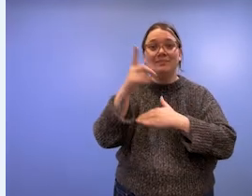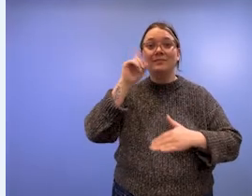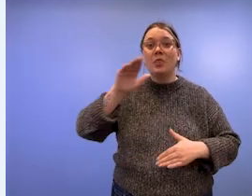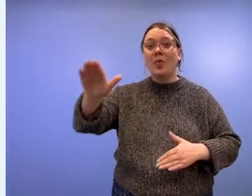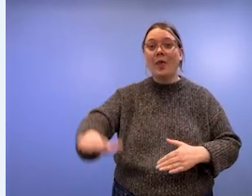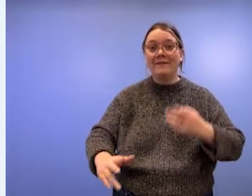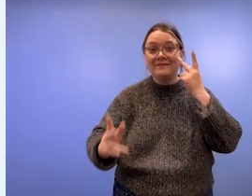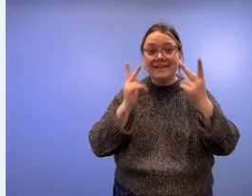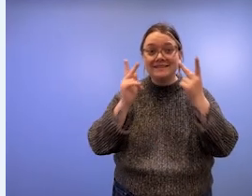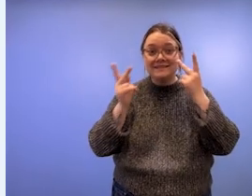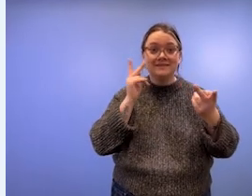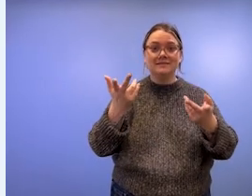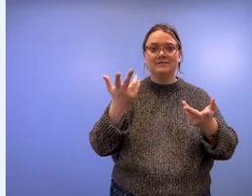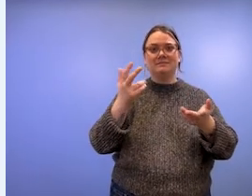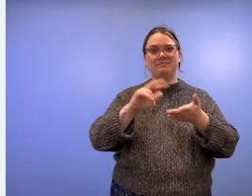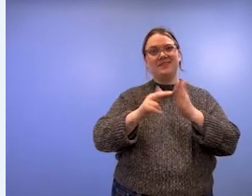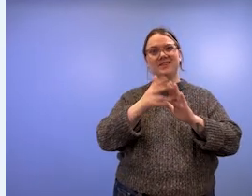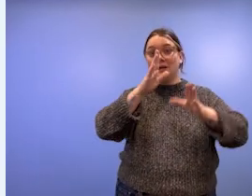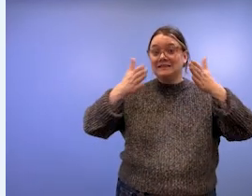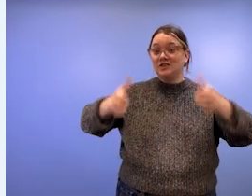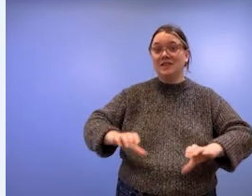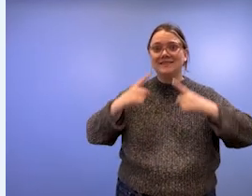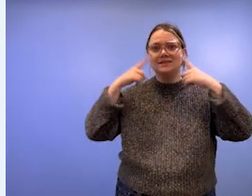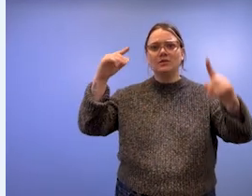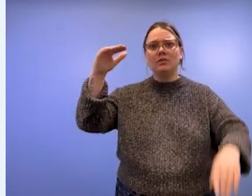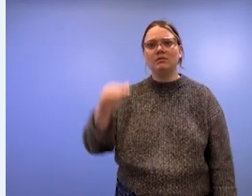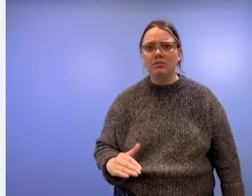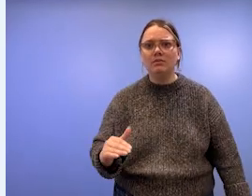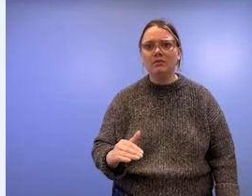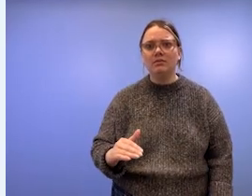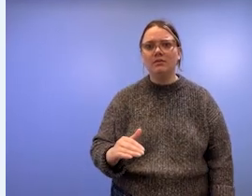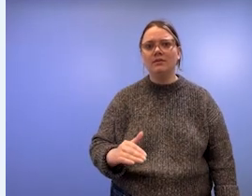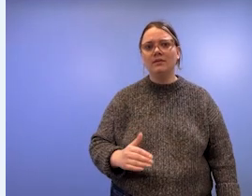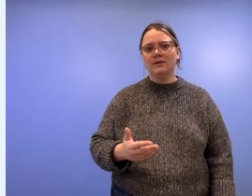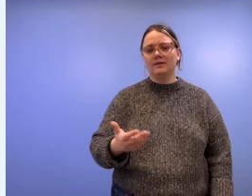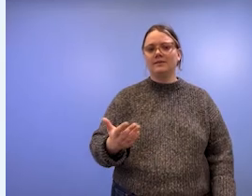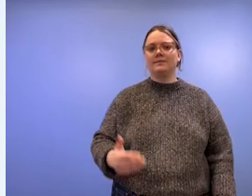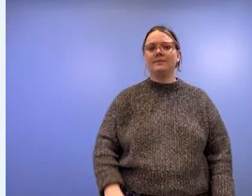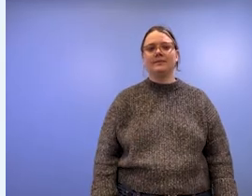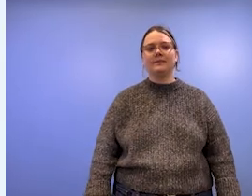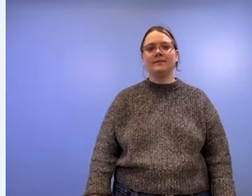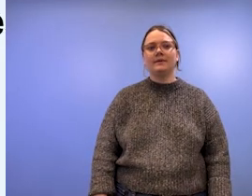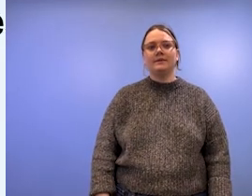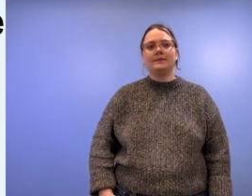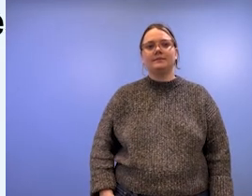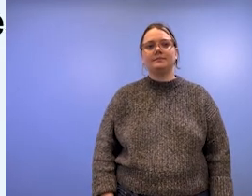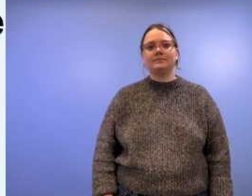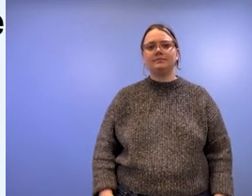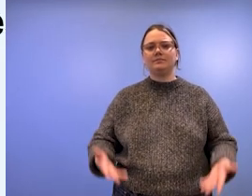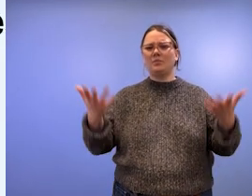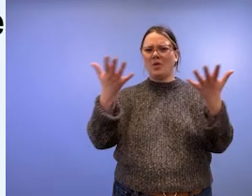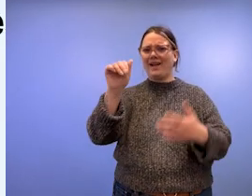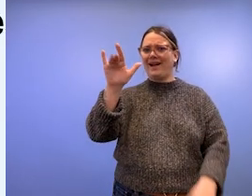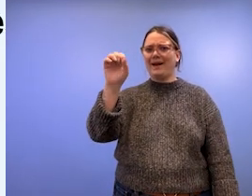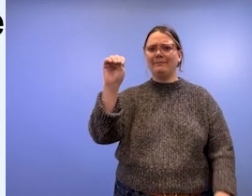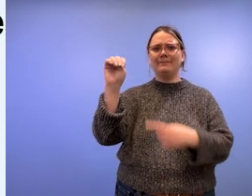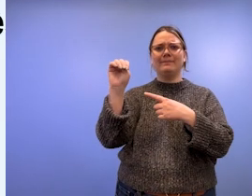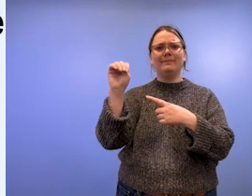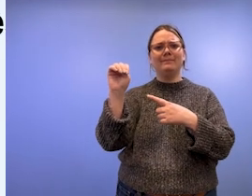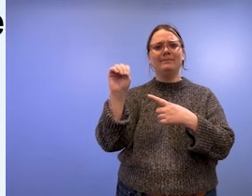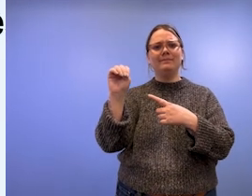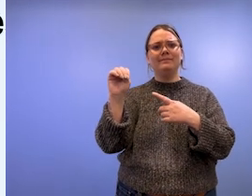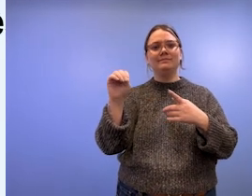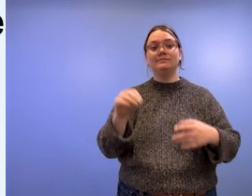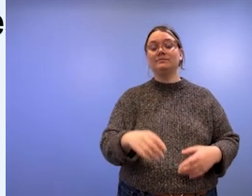vision, so their chances of success are already lower. What is ableism? So one of the barriers